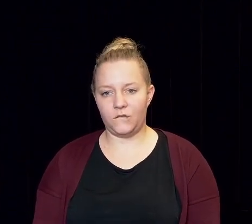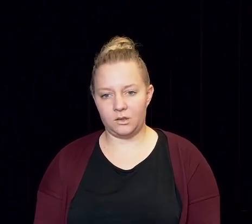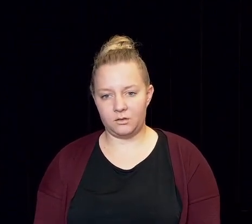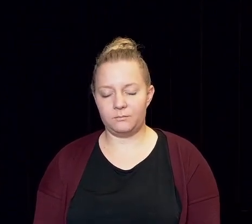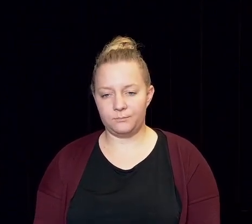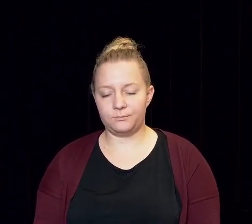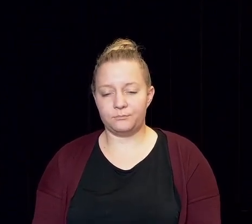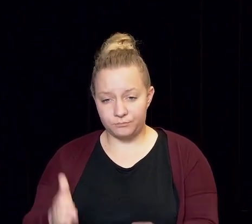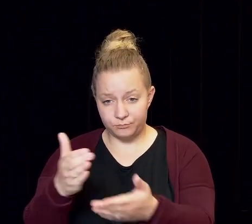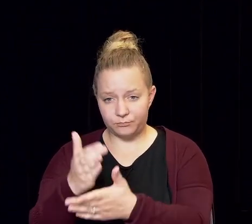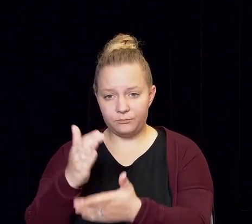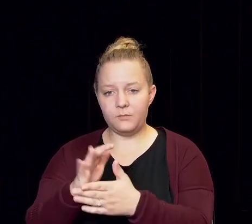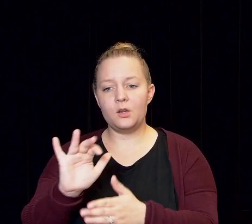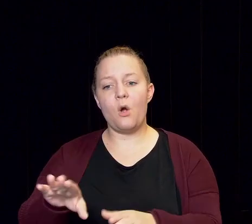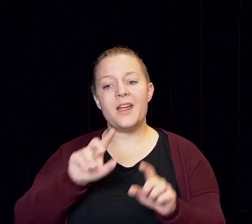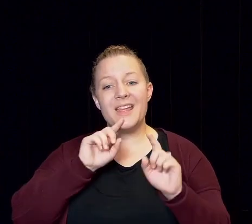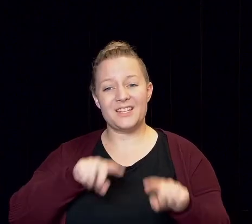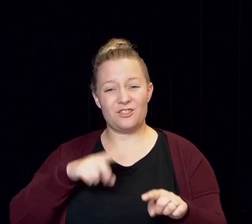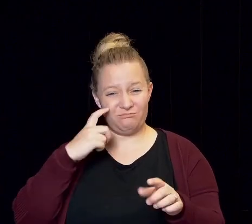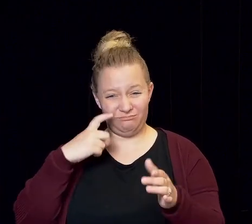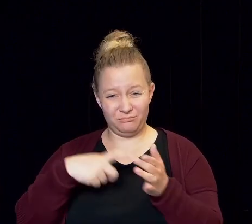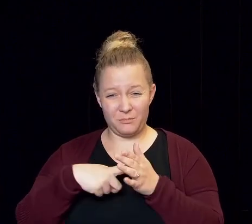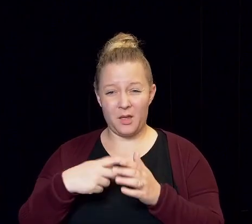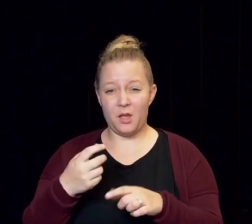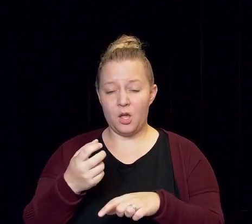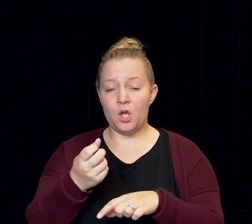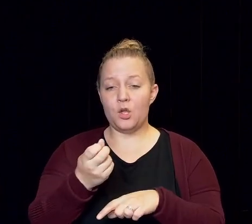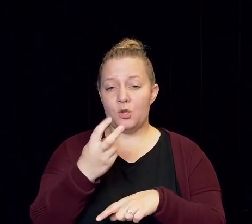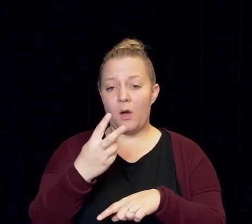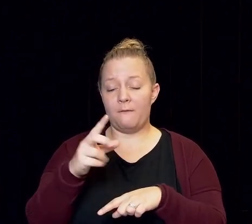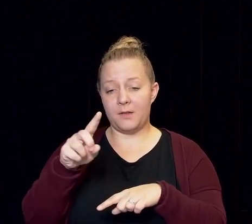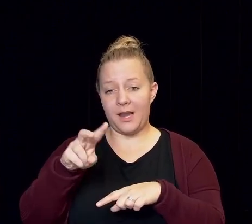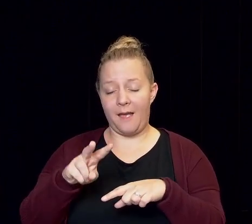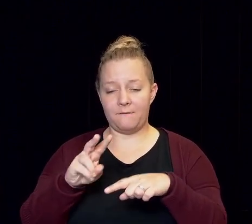All right, there's your answer. Notice, I put the 12 and 1/2 over 100 which means I divided it